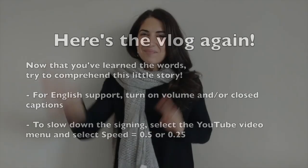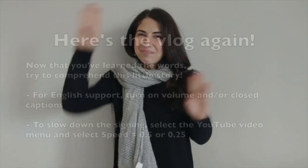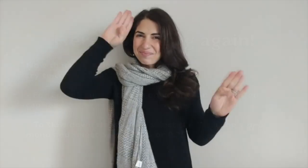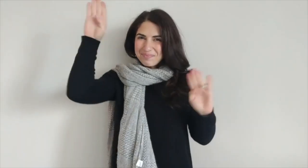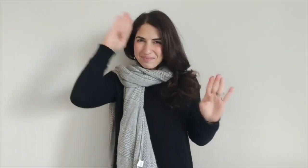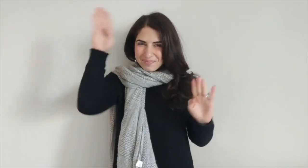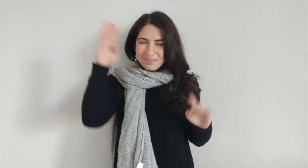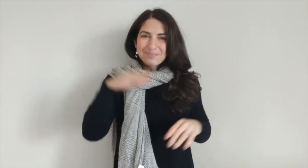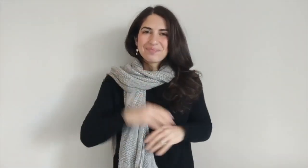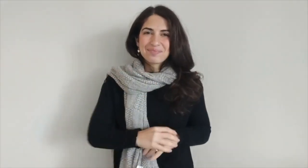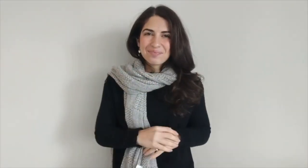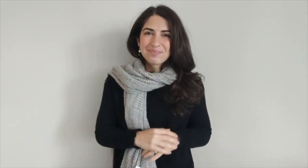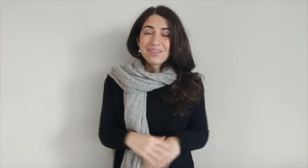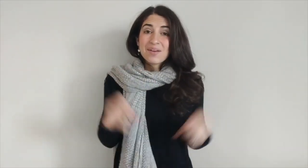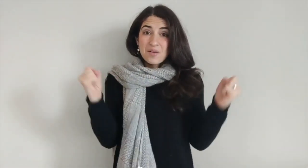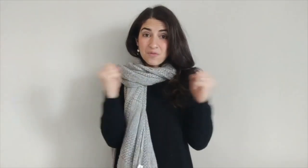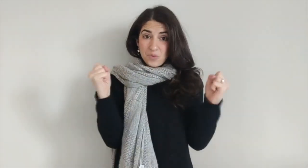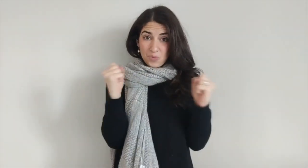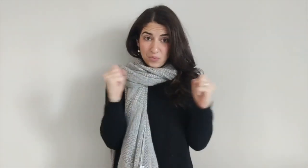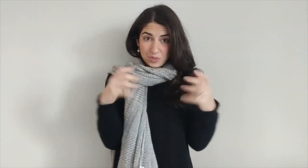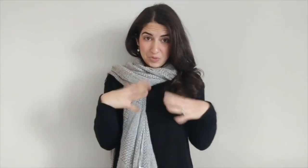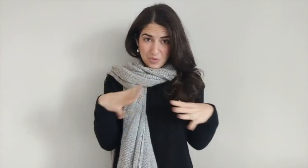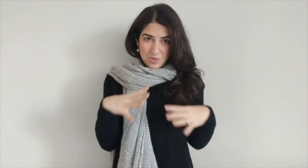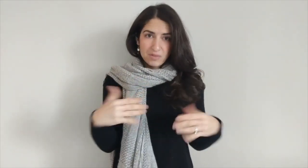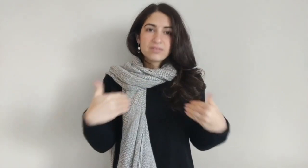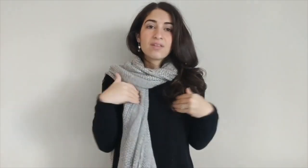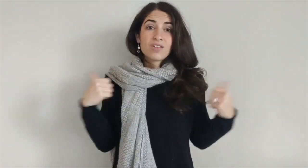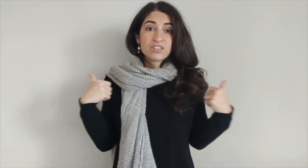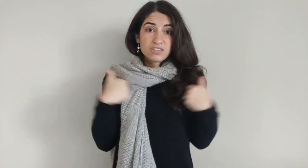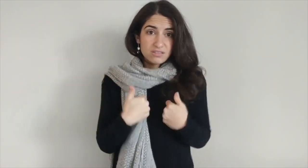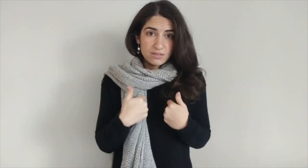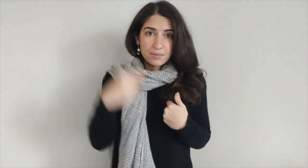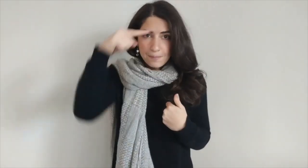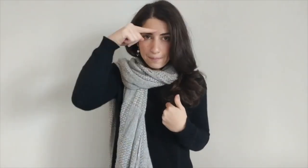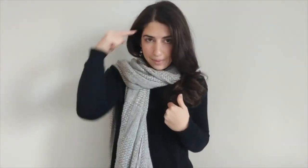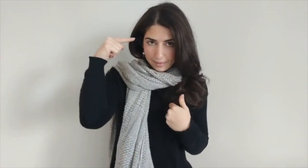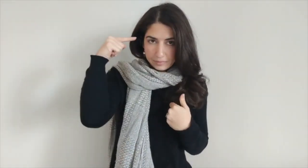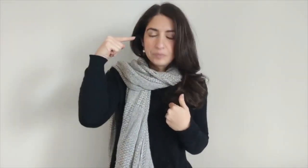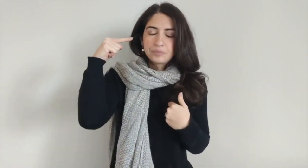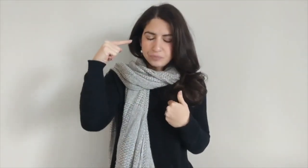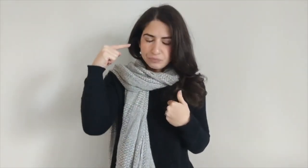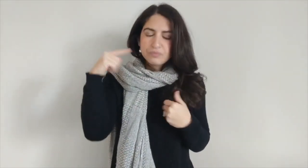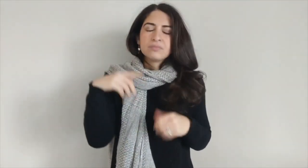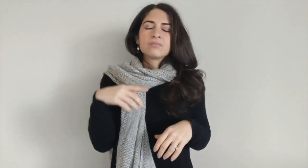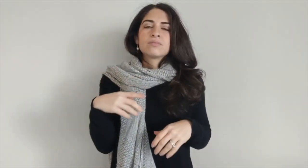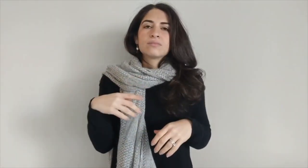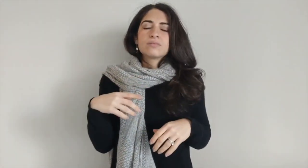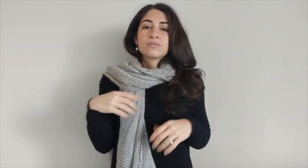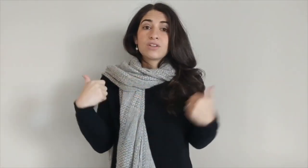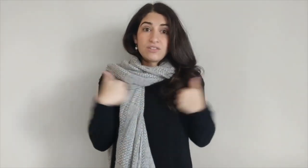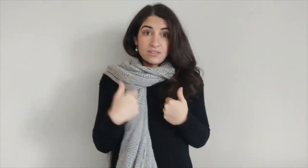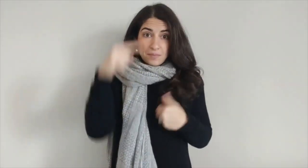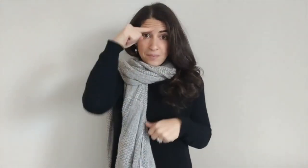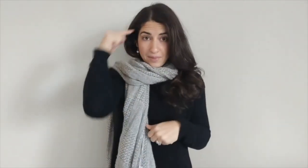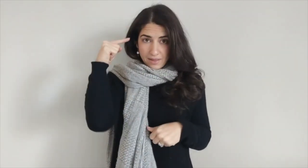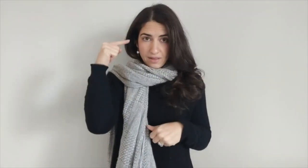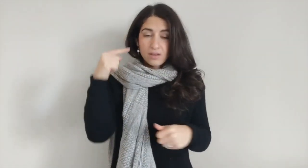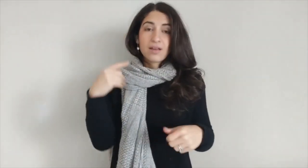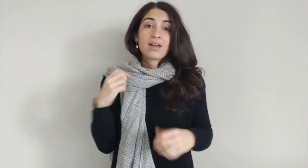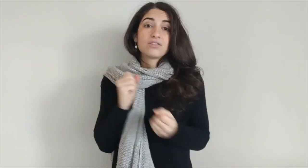Hello! For winter clothes, I have a coat black -- a black jacket,